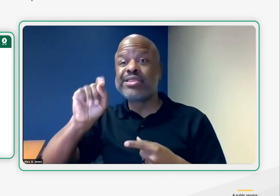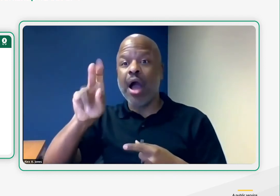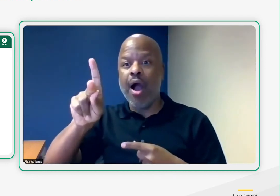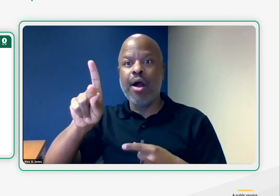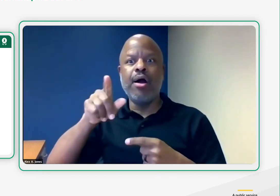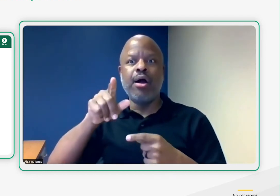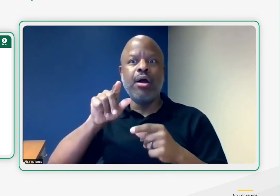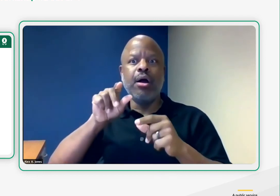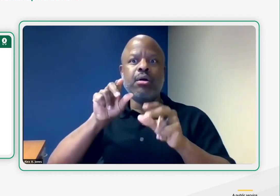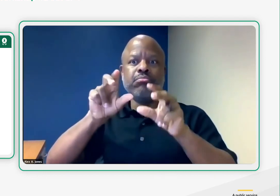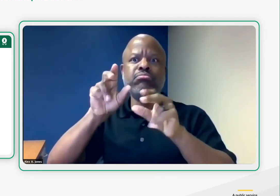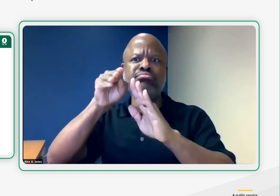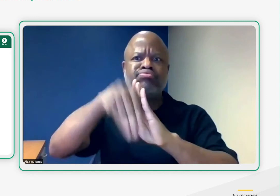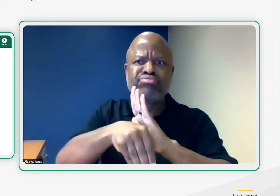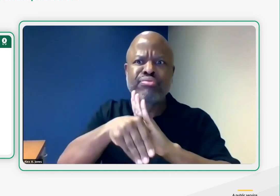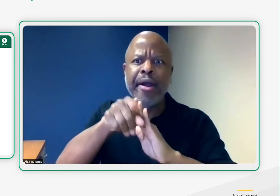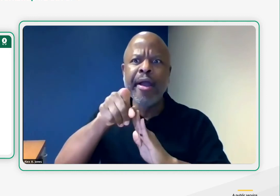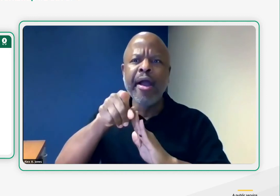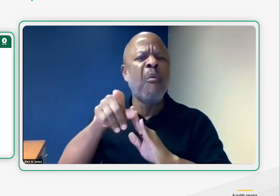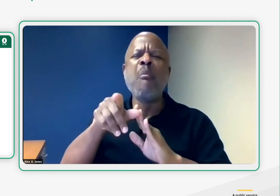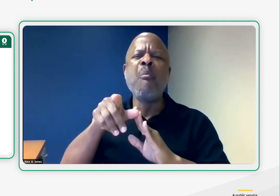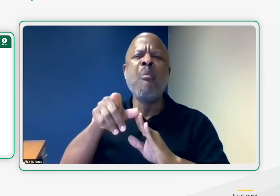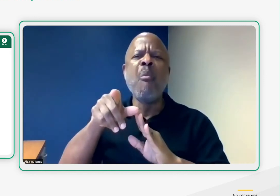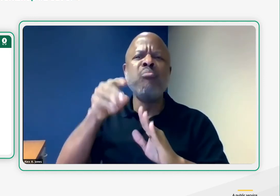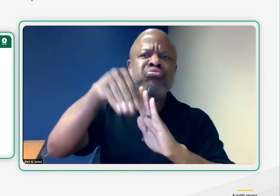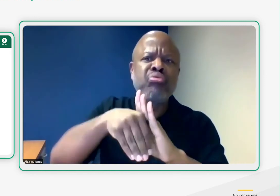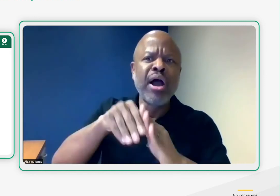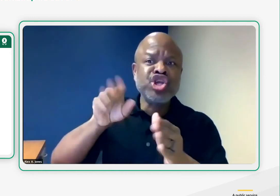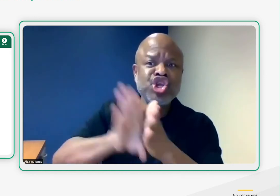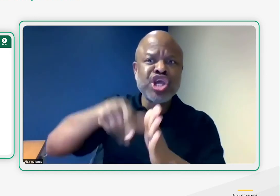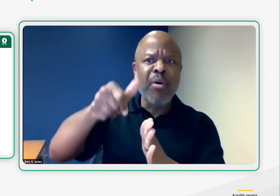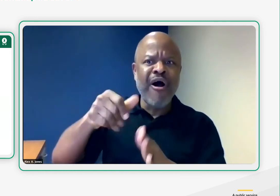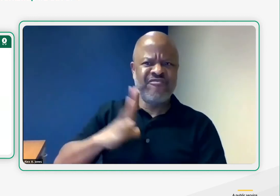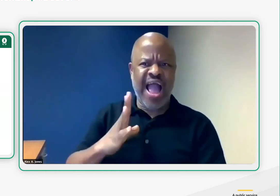And so, again, when we think of the sunk cost fallacy,